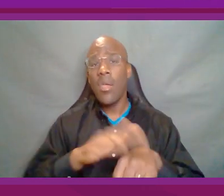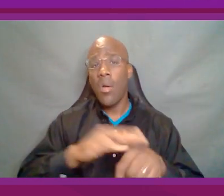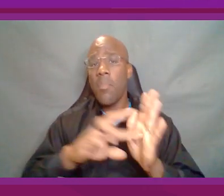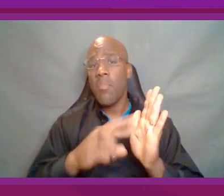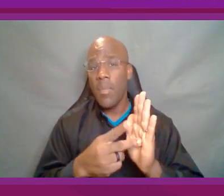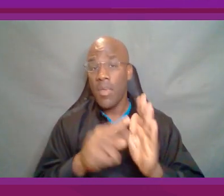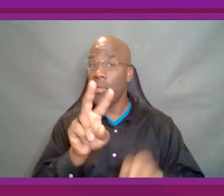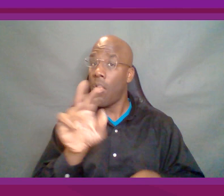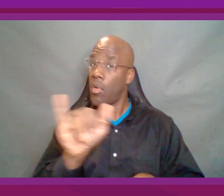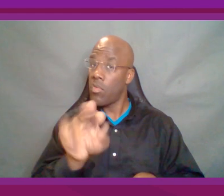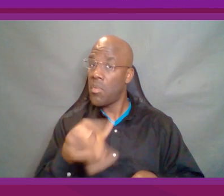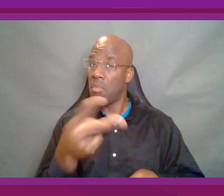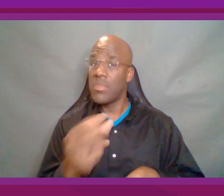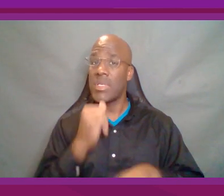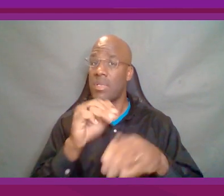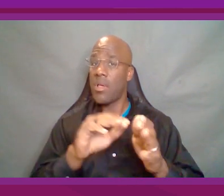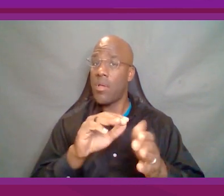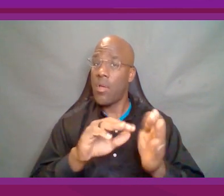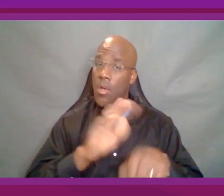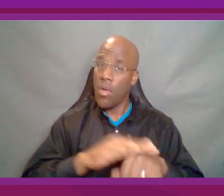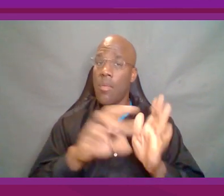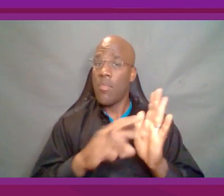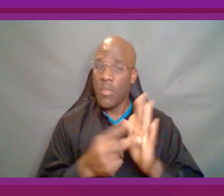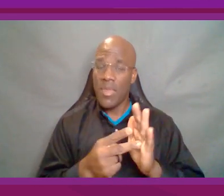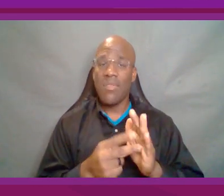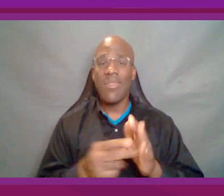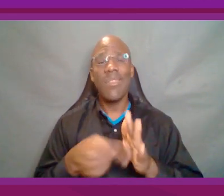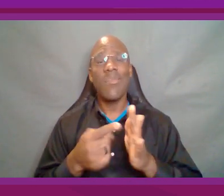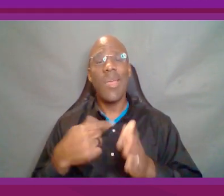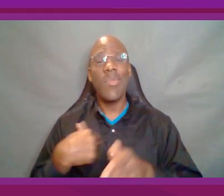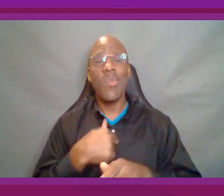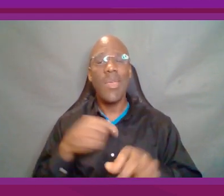unintentional and can be found in everything from our language choices, which we hear in